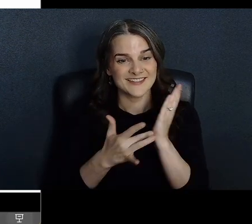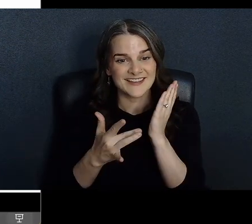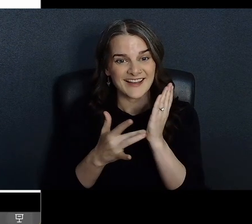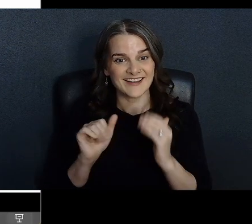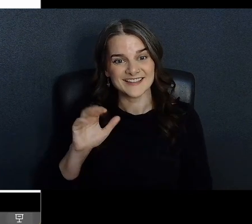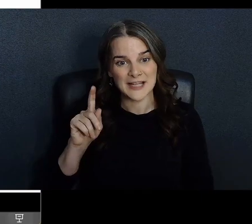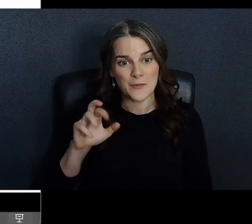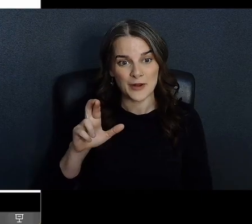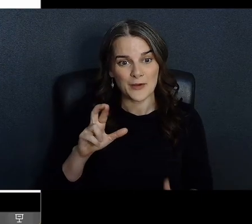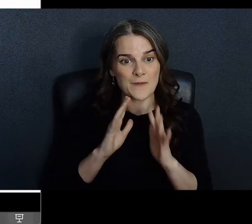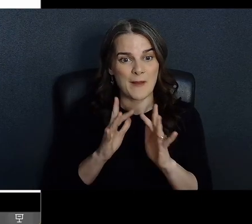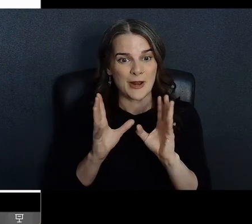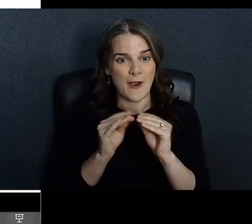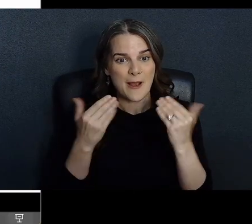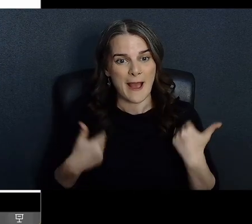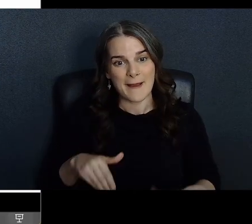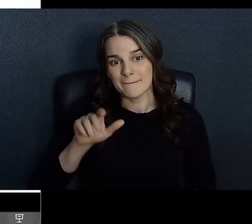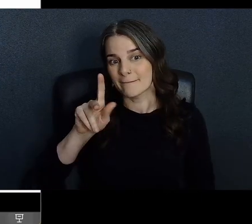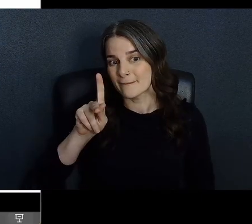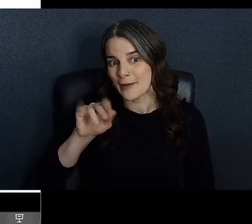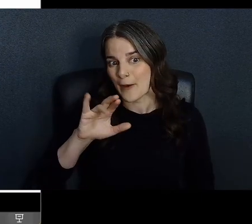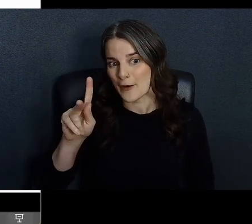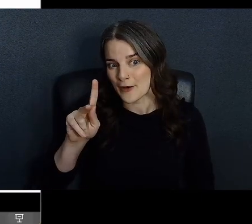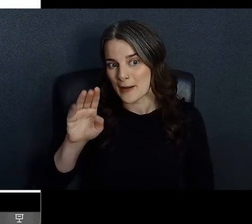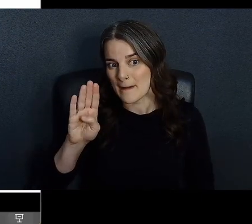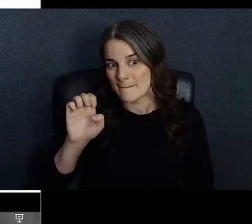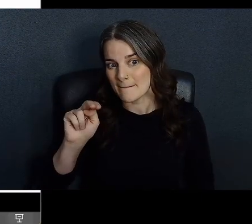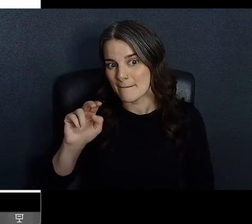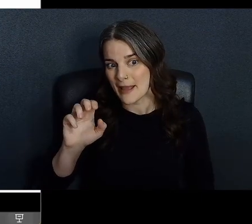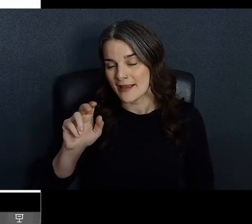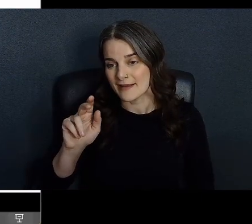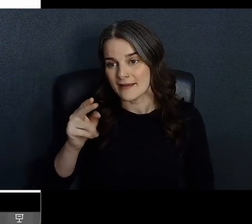My name is Kirk Behnke, and I will be your moderator for today's session.